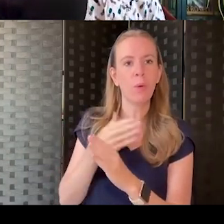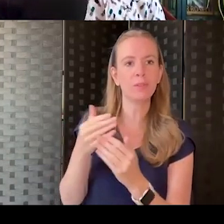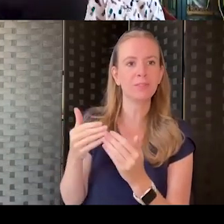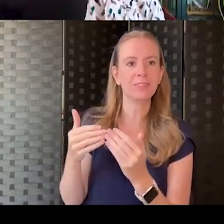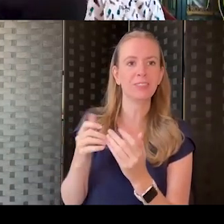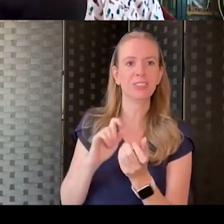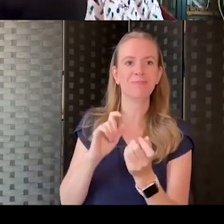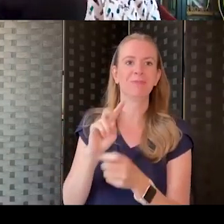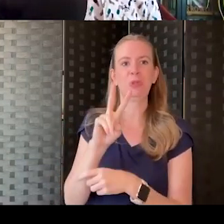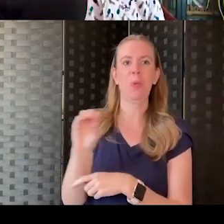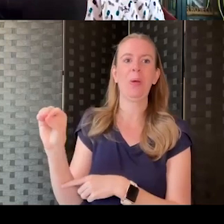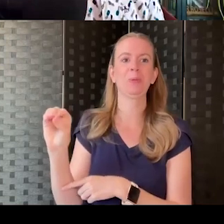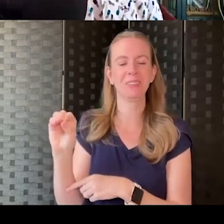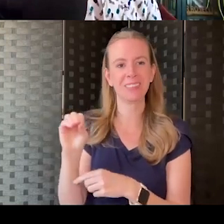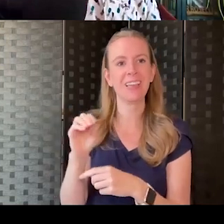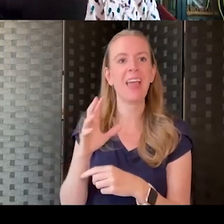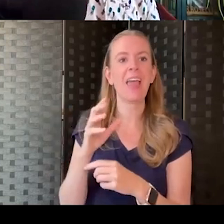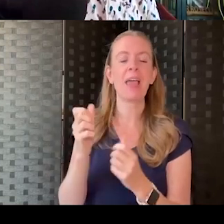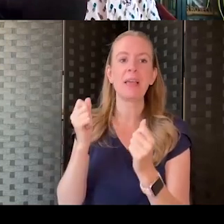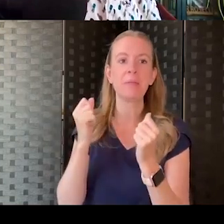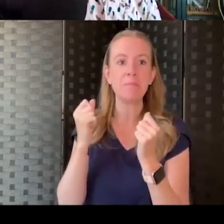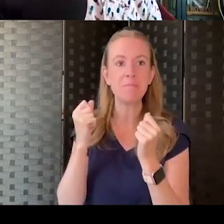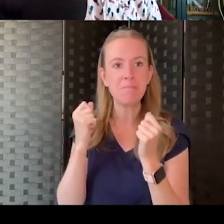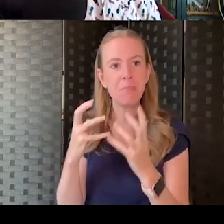and all the way through decades of client projects, which means I have accumulated some